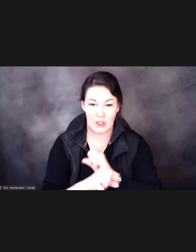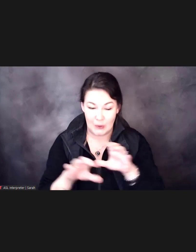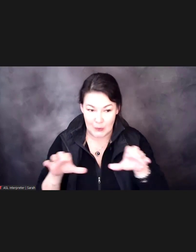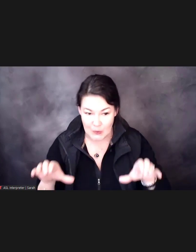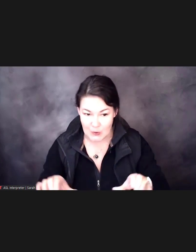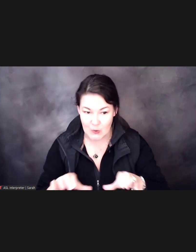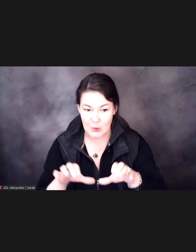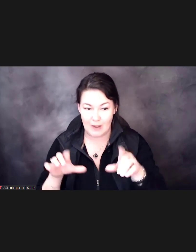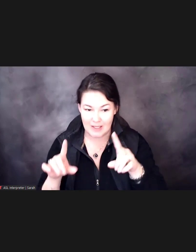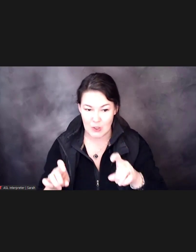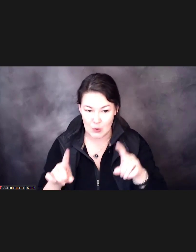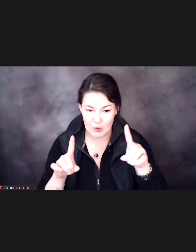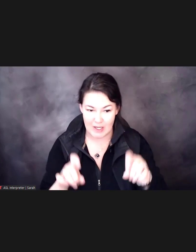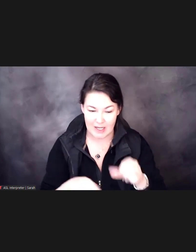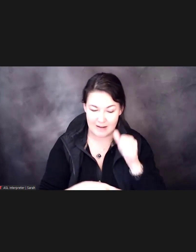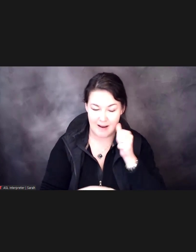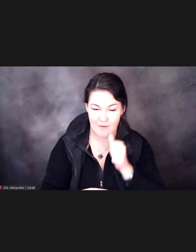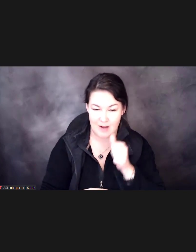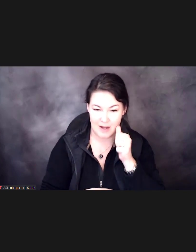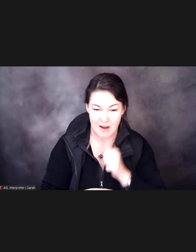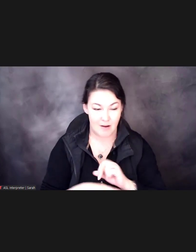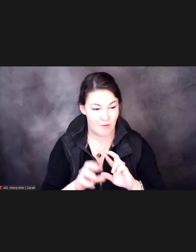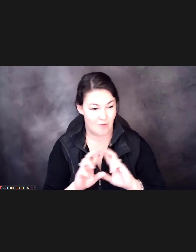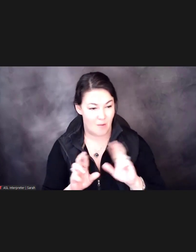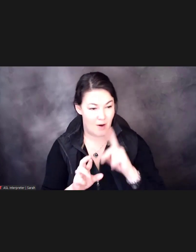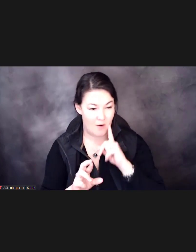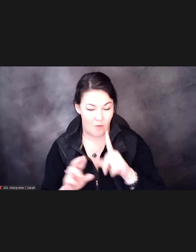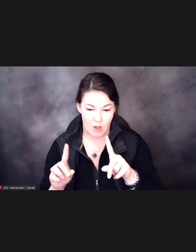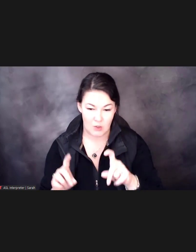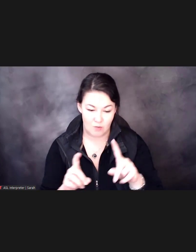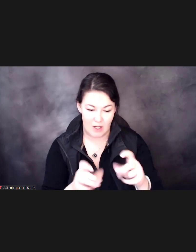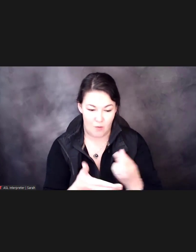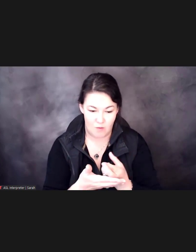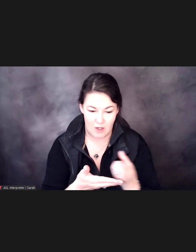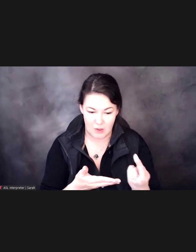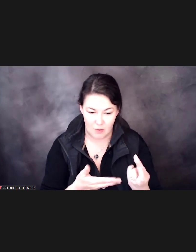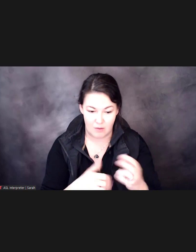doing screening on a daily basis, preparing for screening resources,